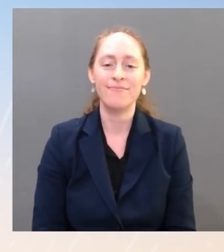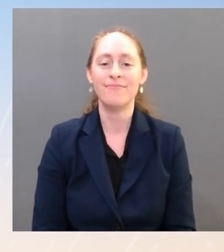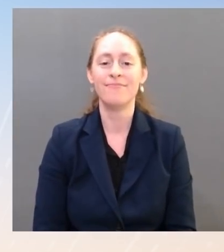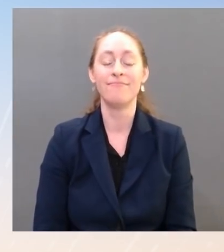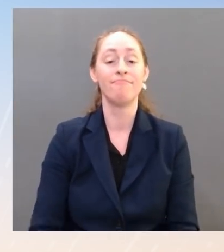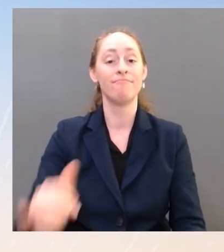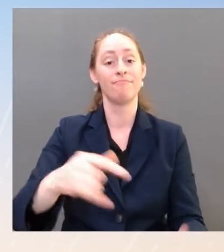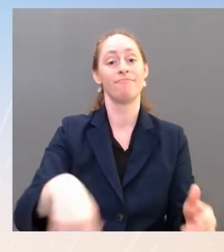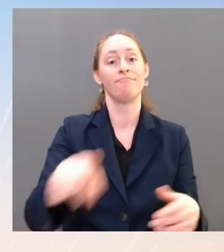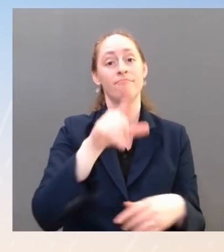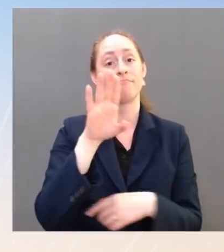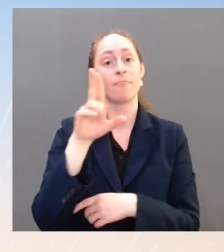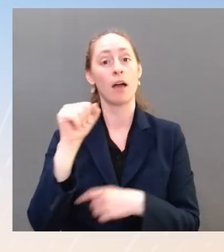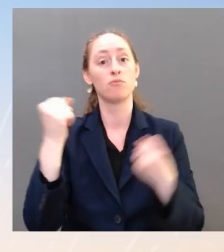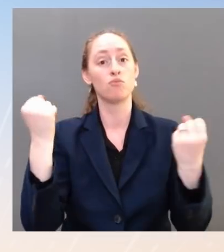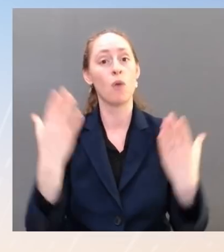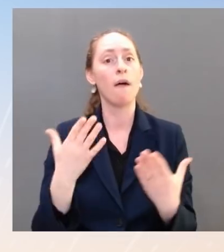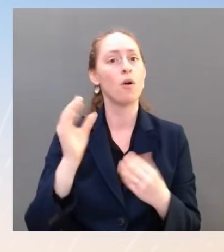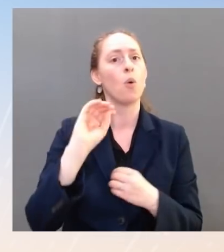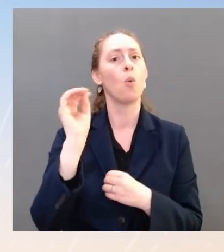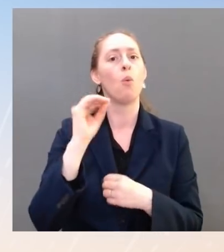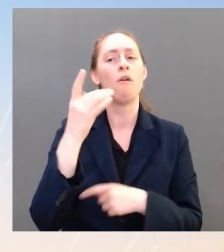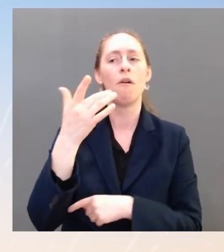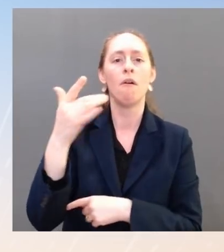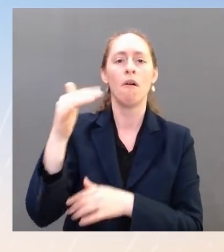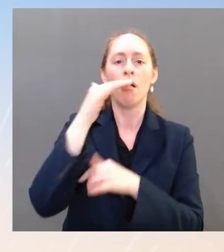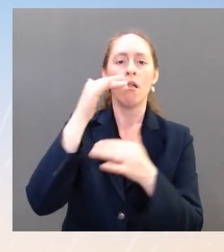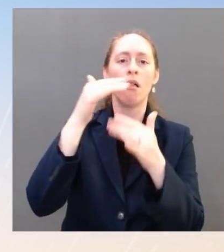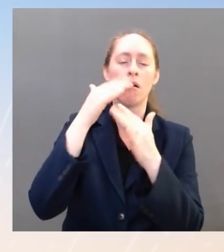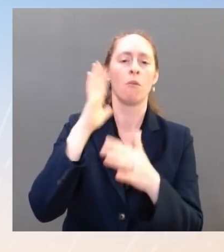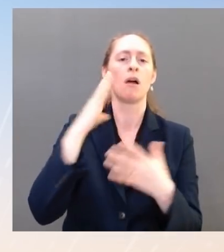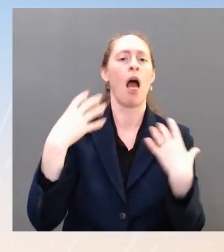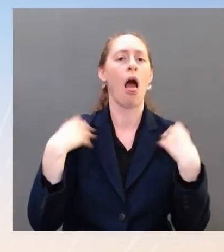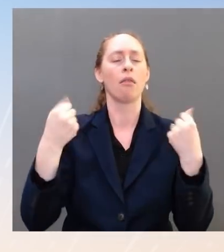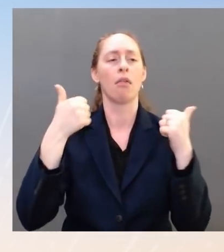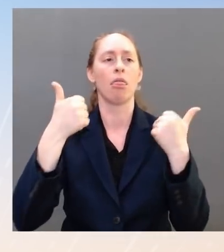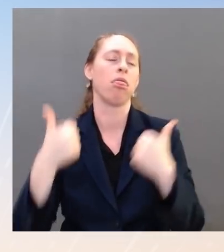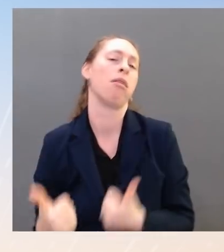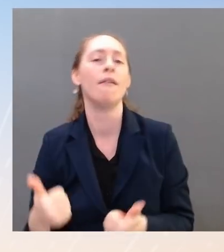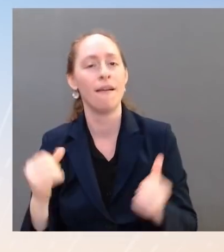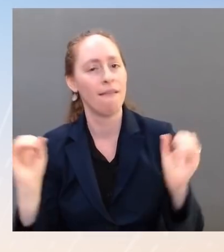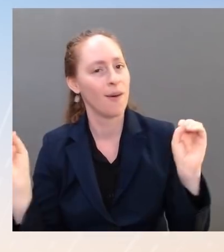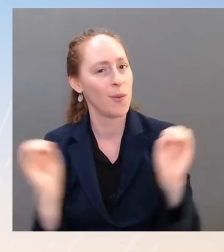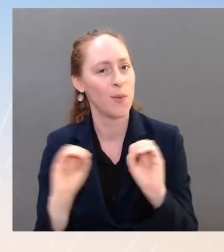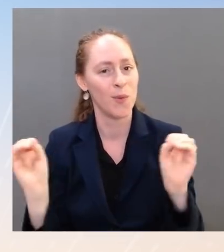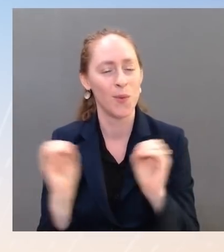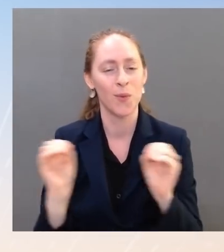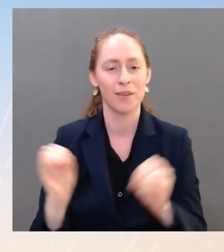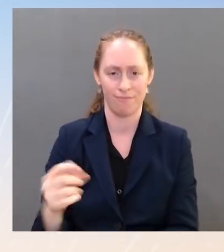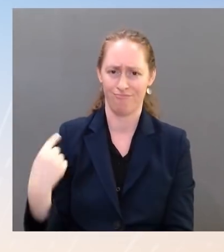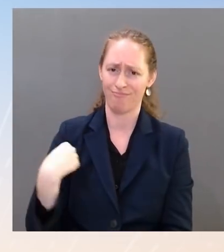part of this transformational team led by the president. And with that, I'll turn it over to my good friend, Secretary Marty Walsh.